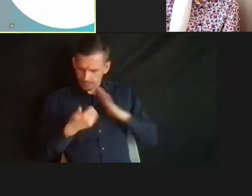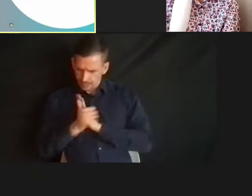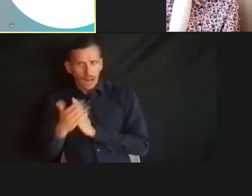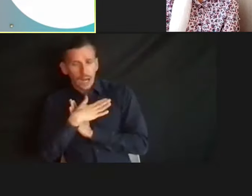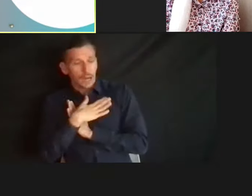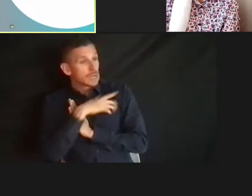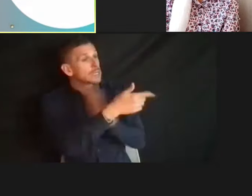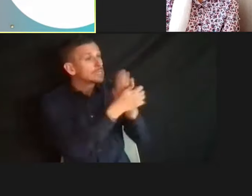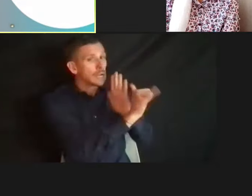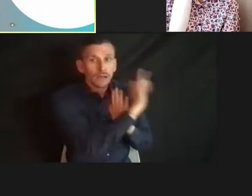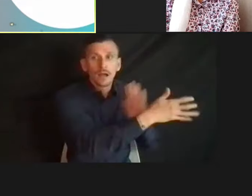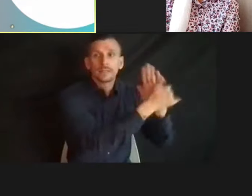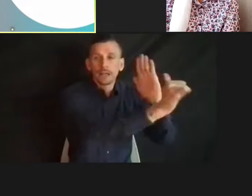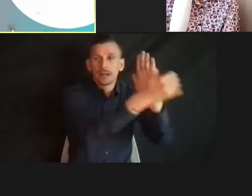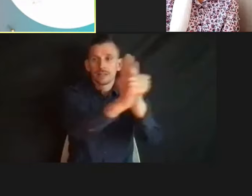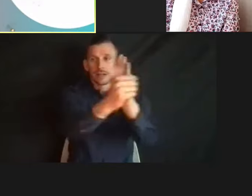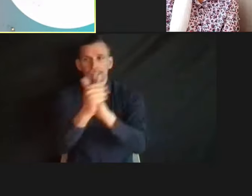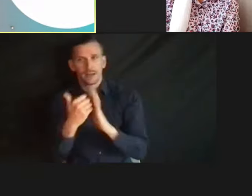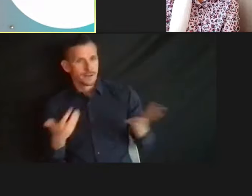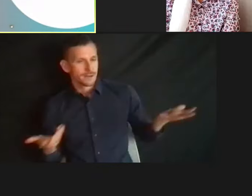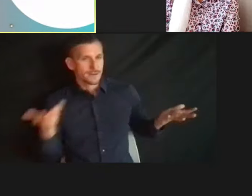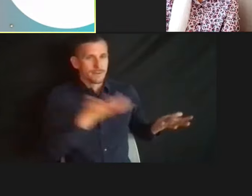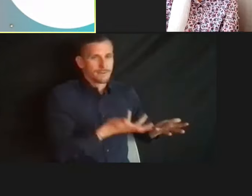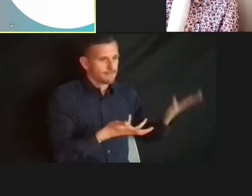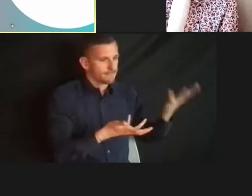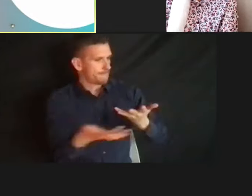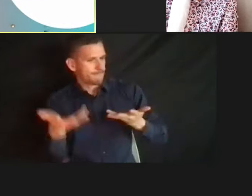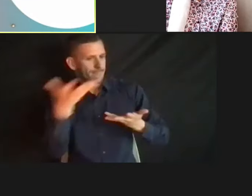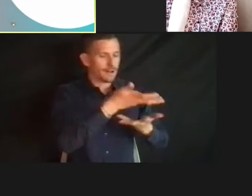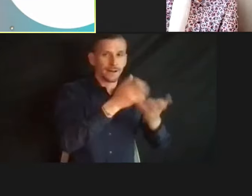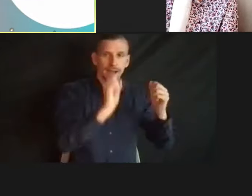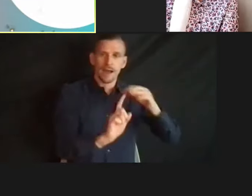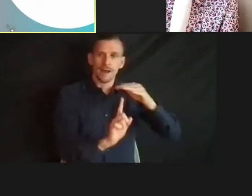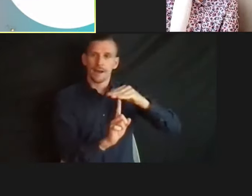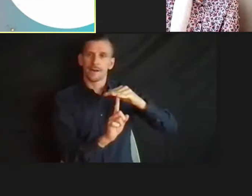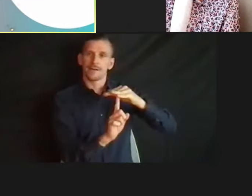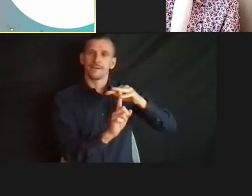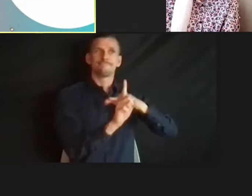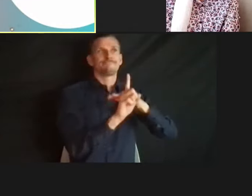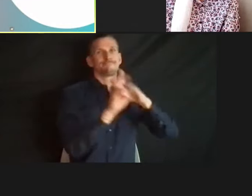of crops that support them, to reduce poverty, that doesn't require an additional spending or